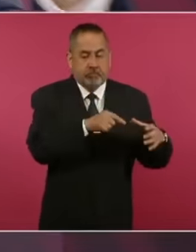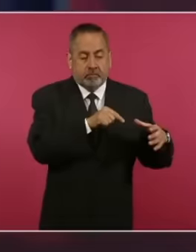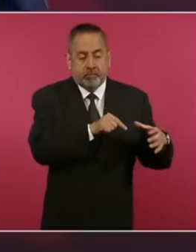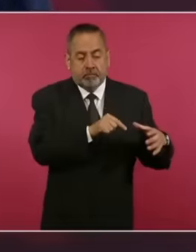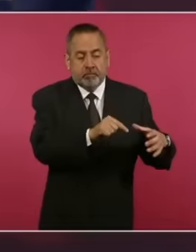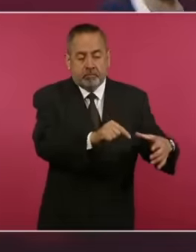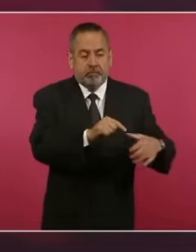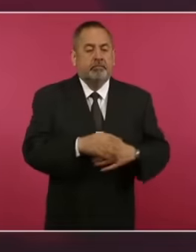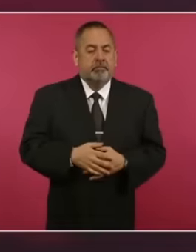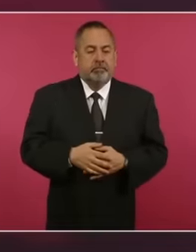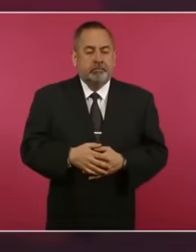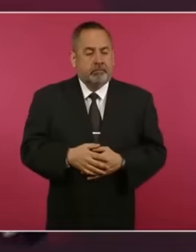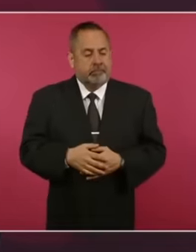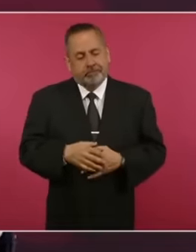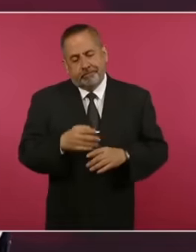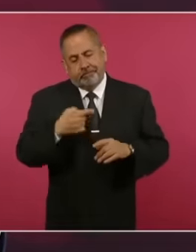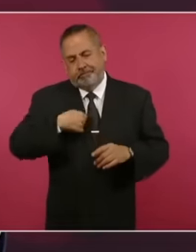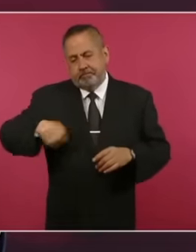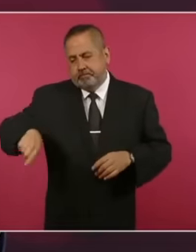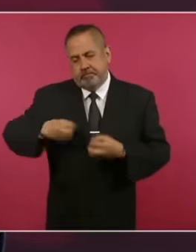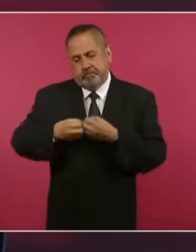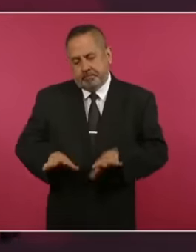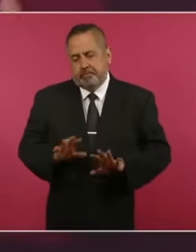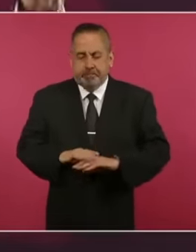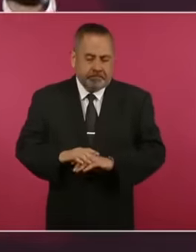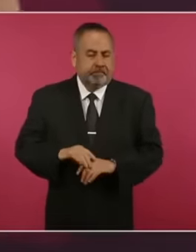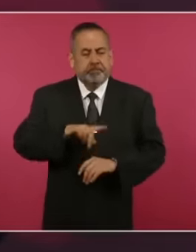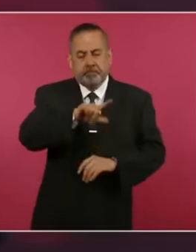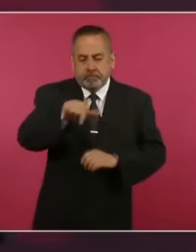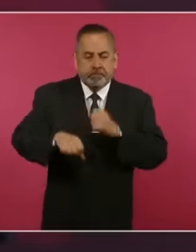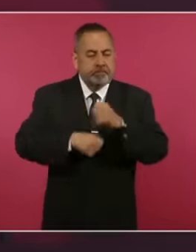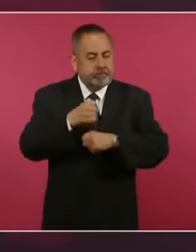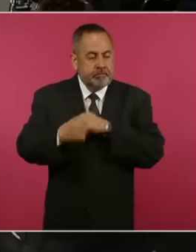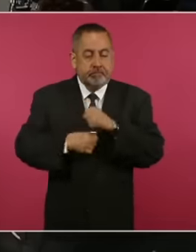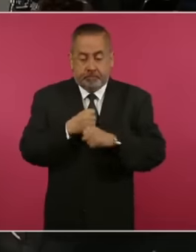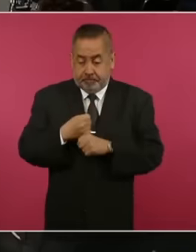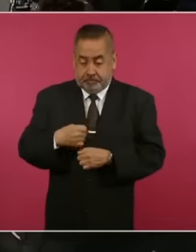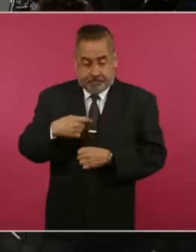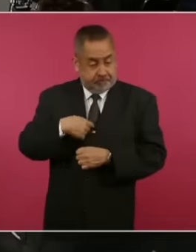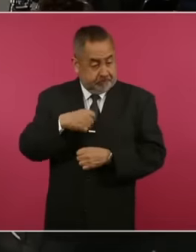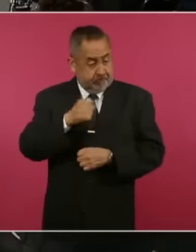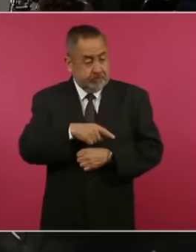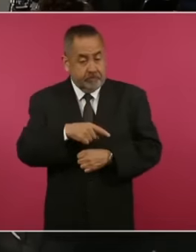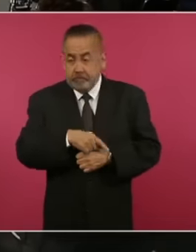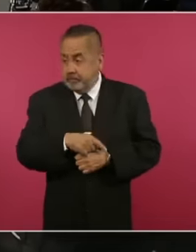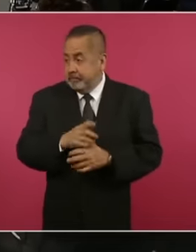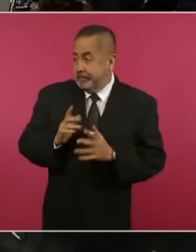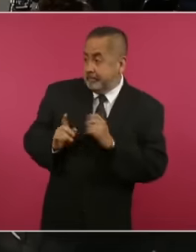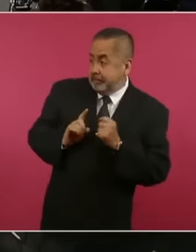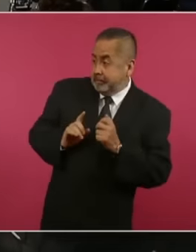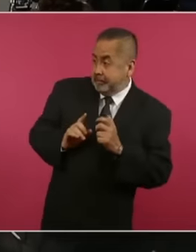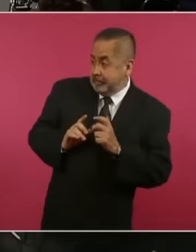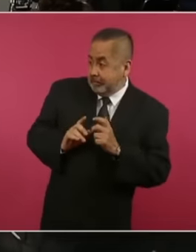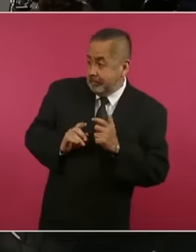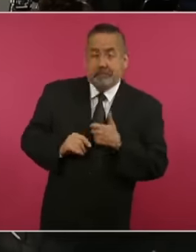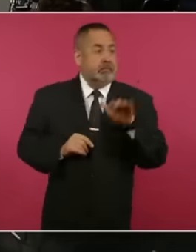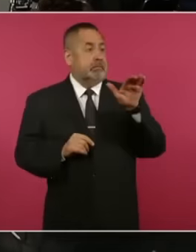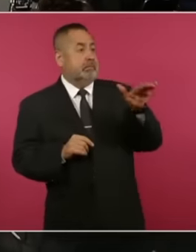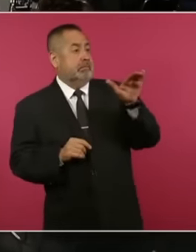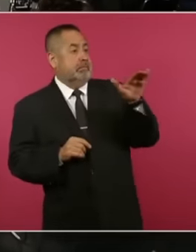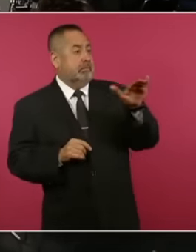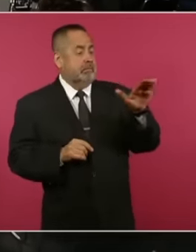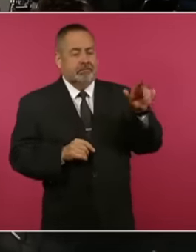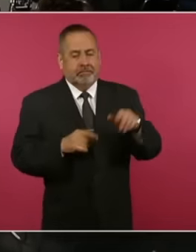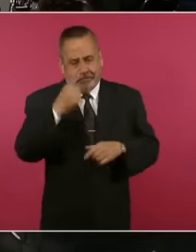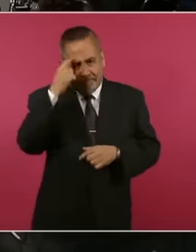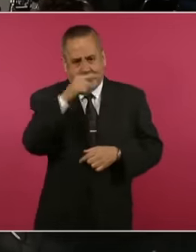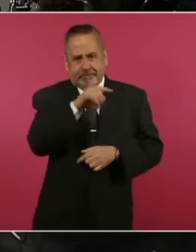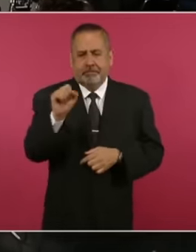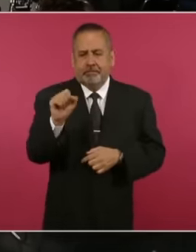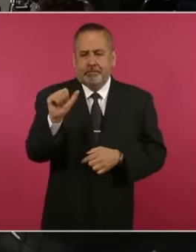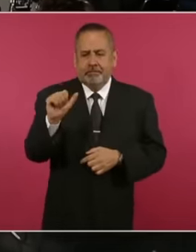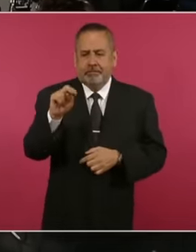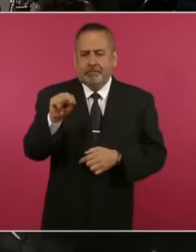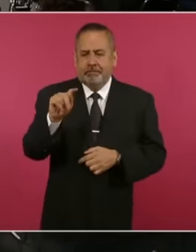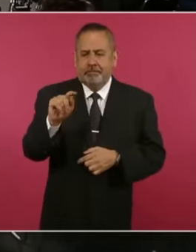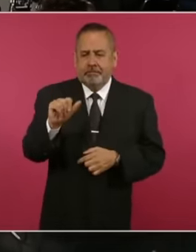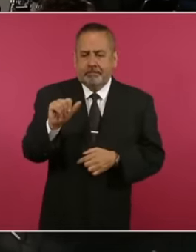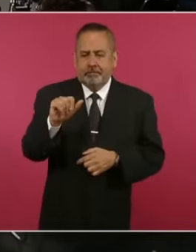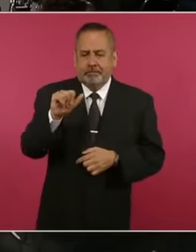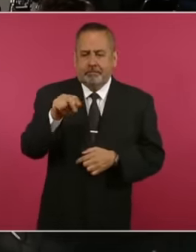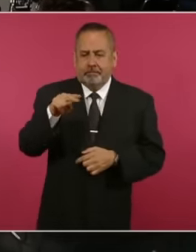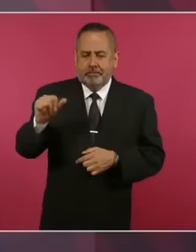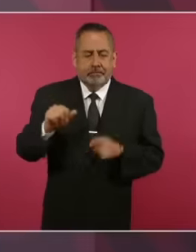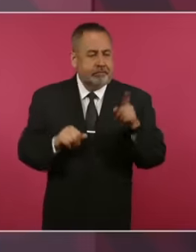that misfortune to look for Santa Ana and the ideologue of the conservatives Lucas Alamán